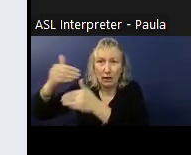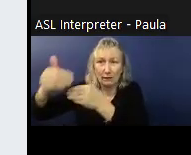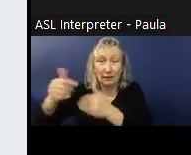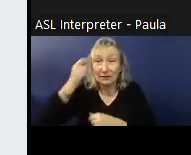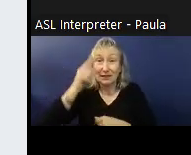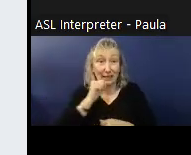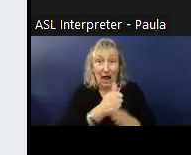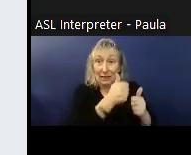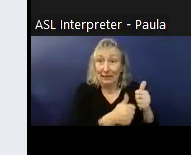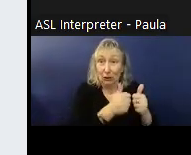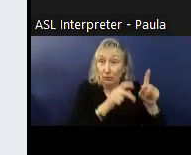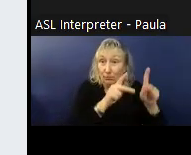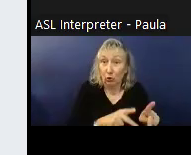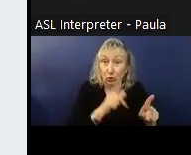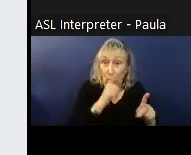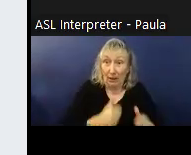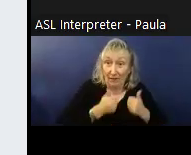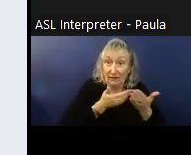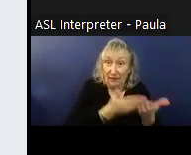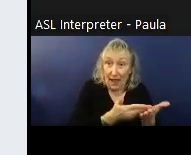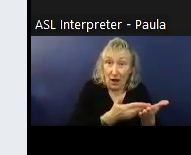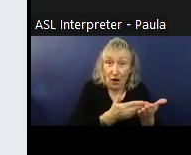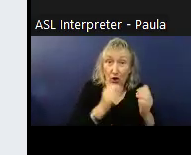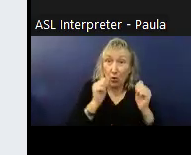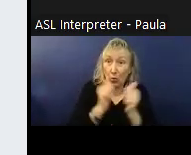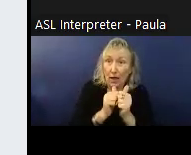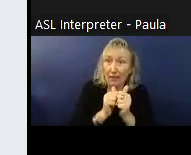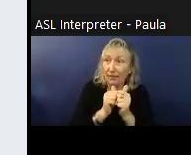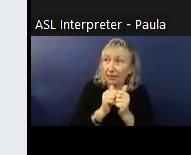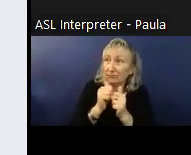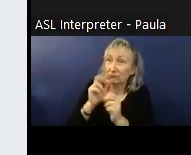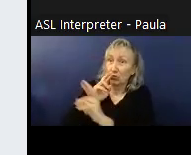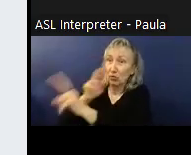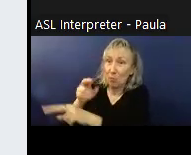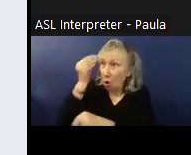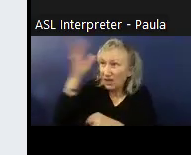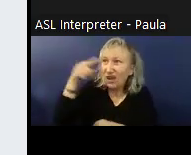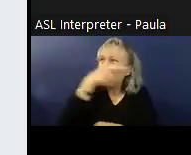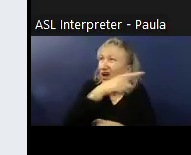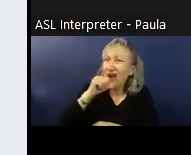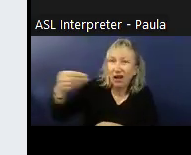who was reported as having had a met error may meet the may have met the APS